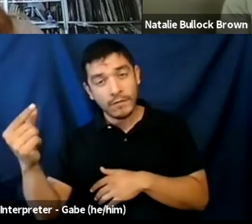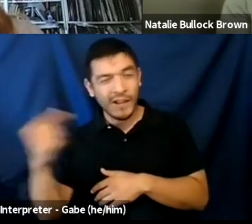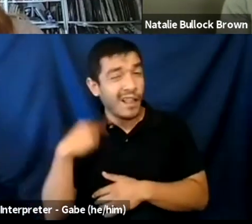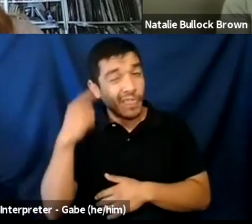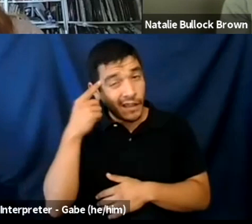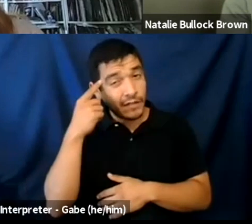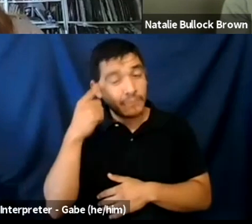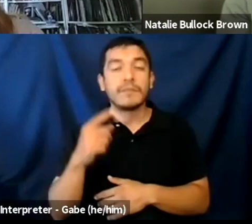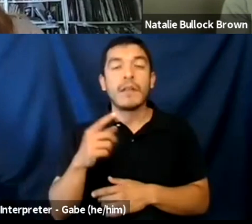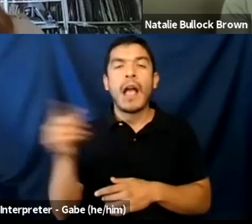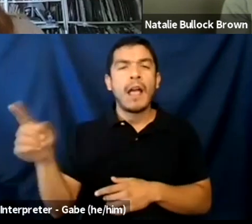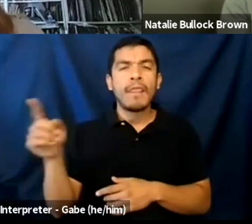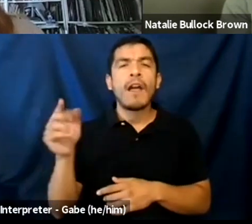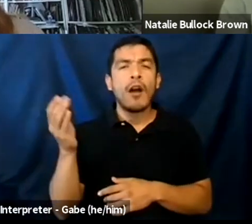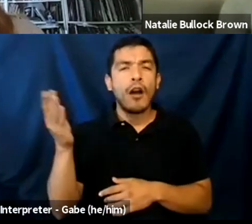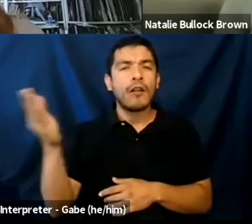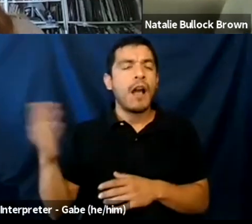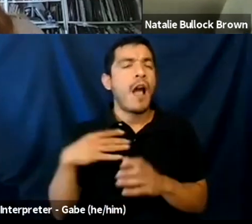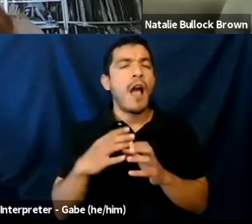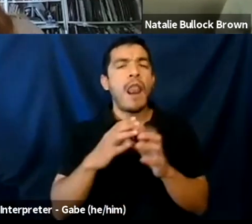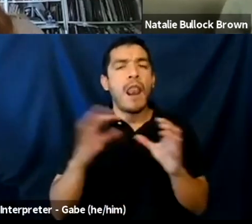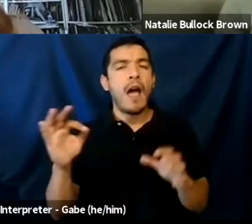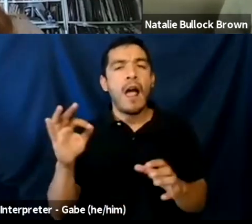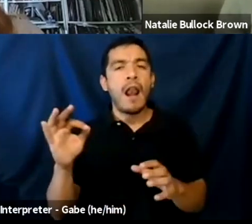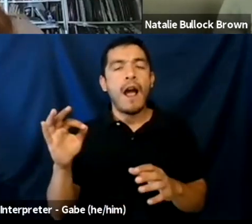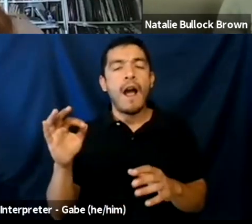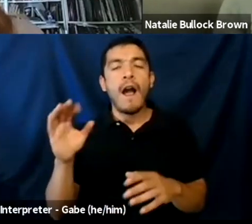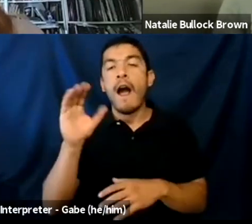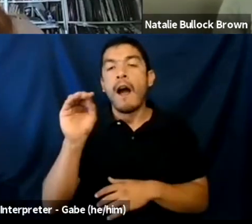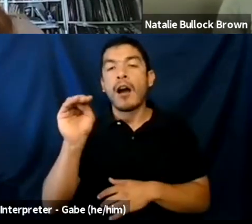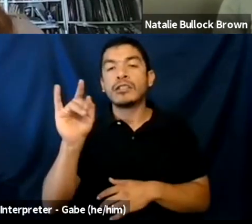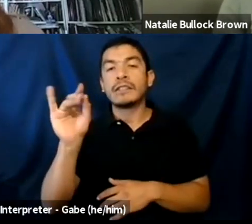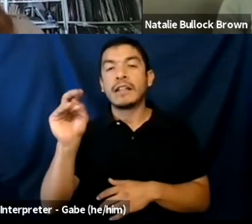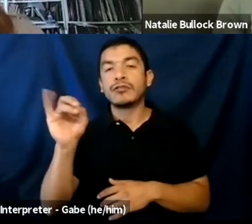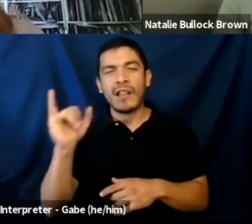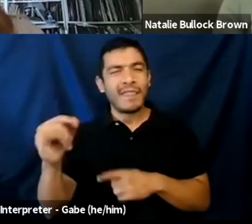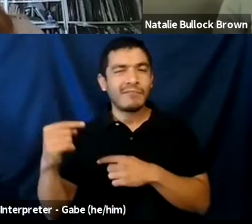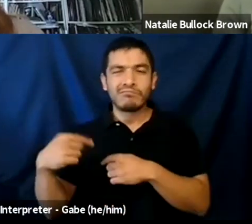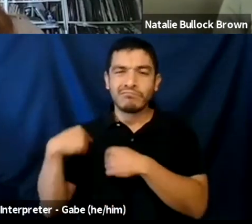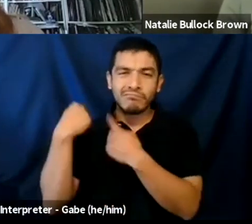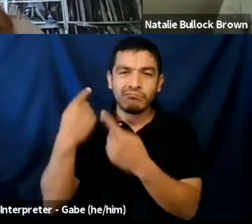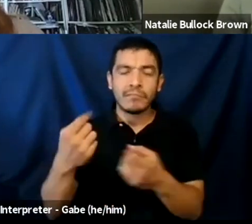And there are a lot of consultations that have been ongoing for the last year and a half. So, they've reached out